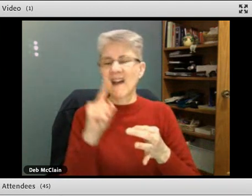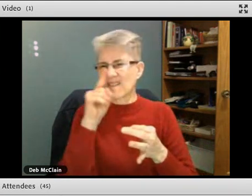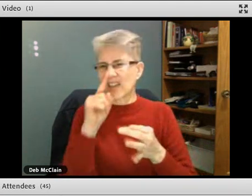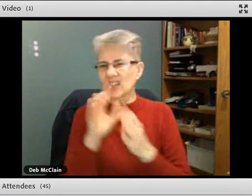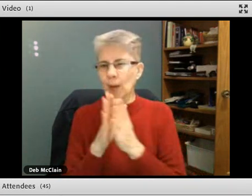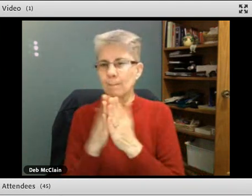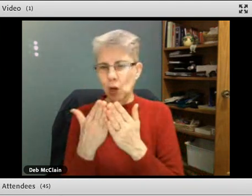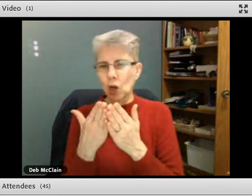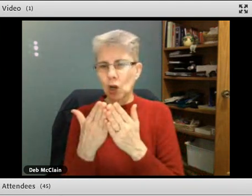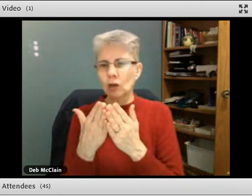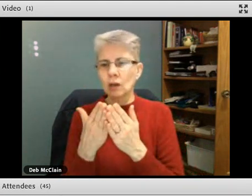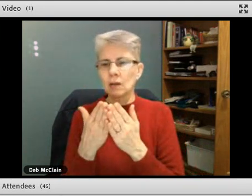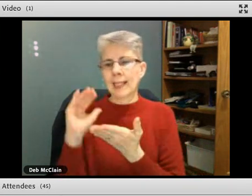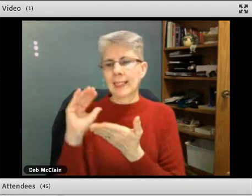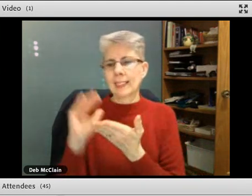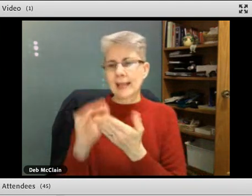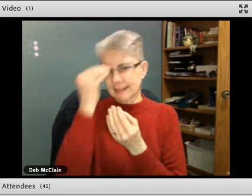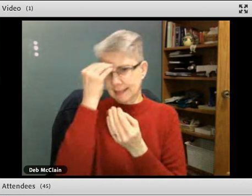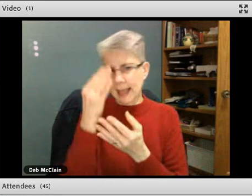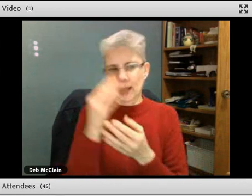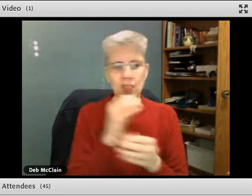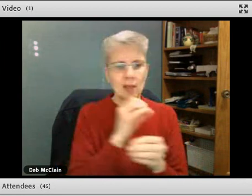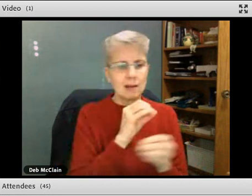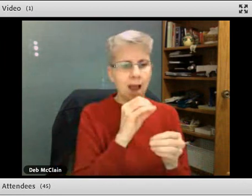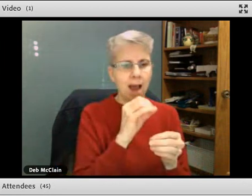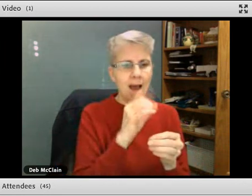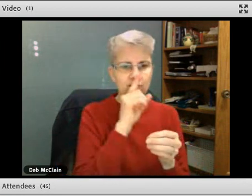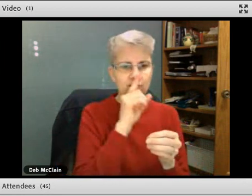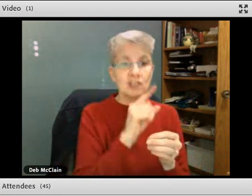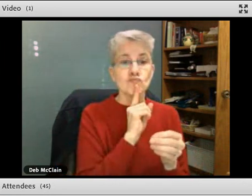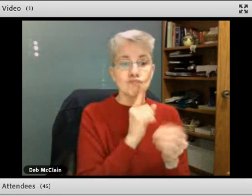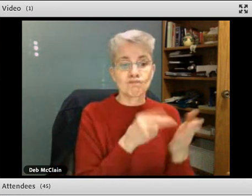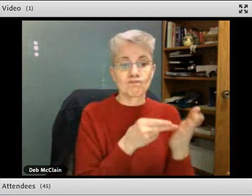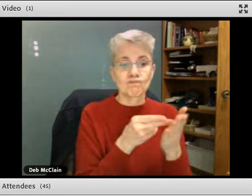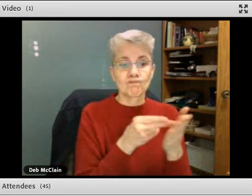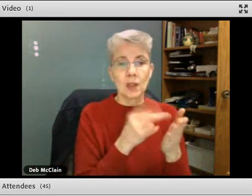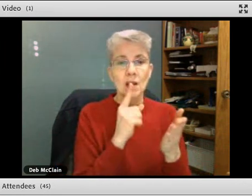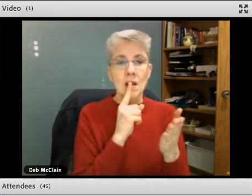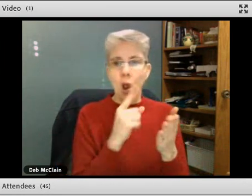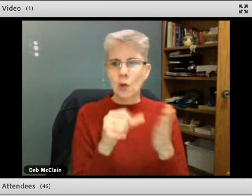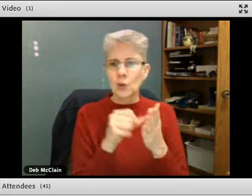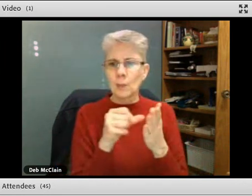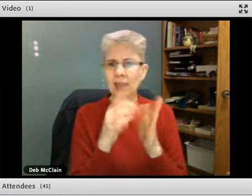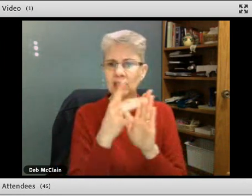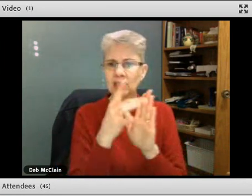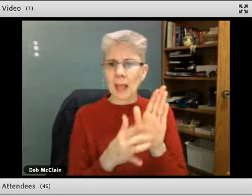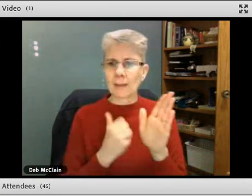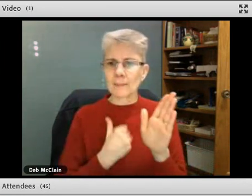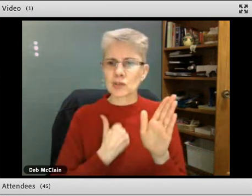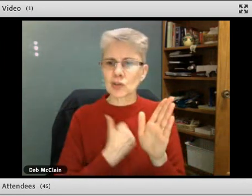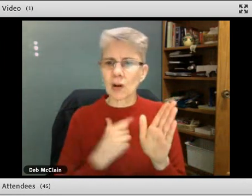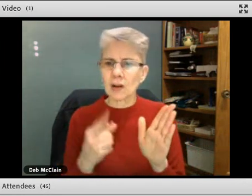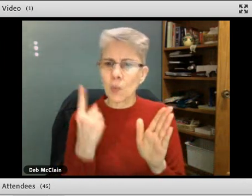A nonfiction book, you want to -- Oh, dear. Your page is blank. I wonder if that's true for everyone.